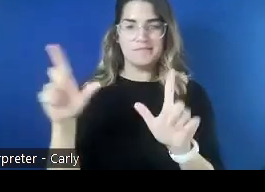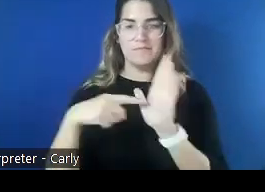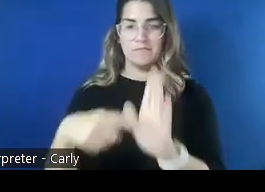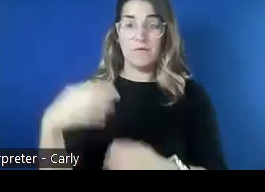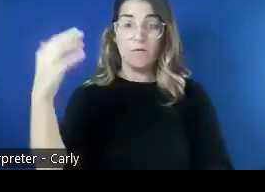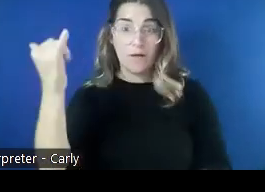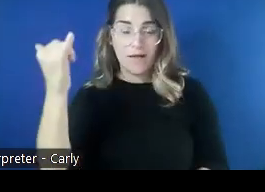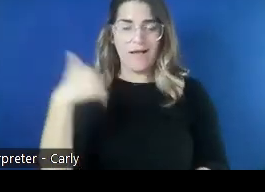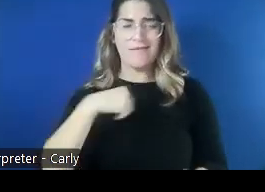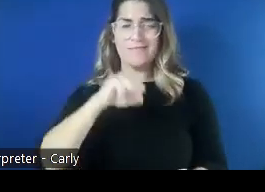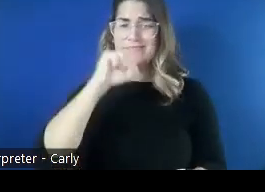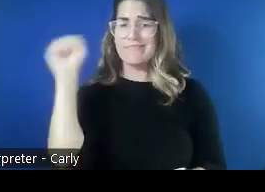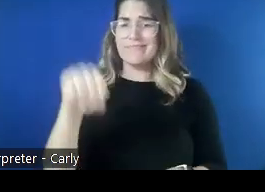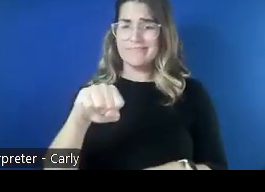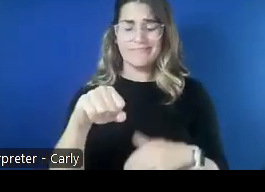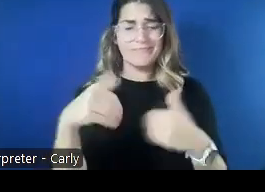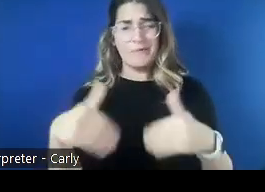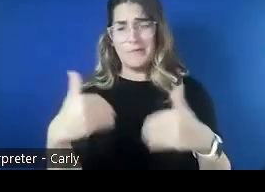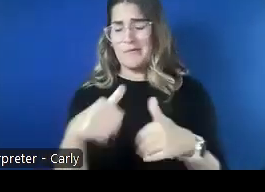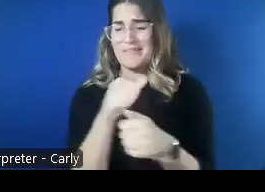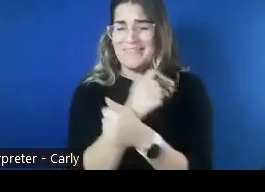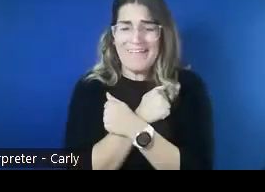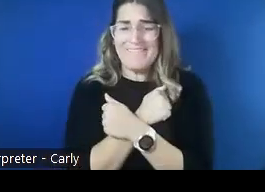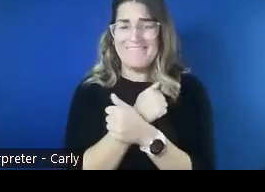I love it so much and want you to see it not because it's actually what I wanted to talk